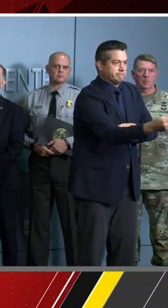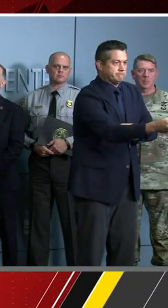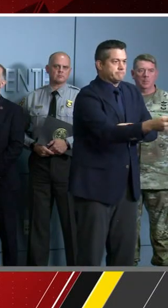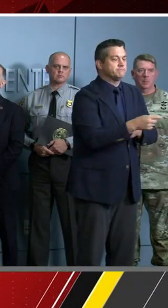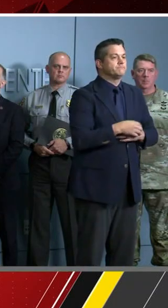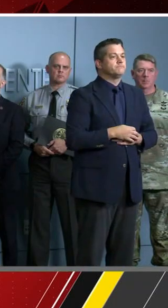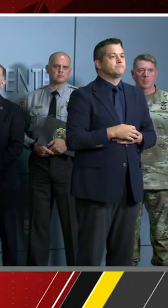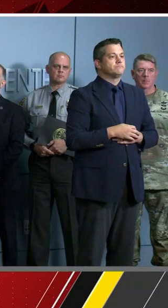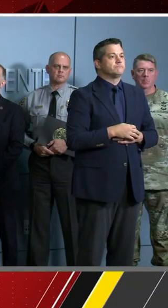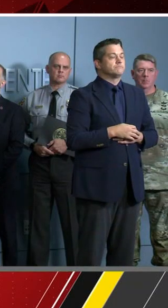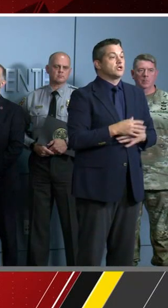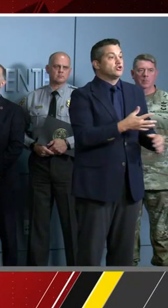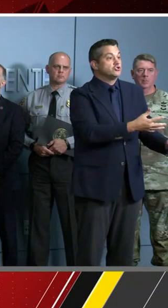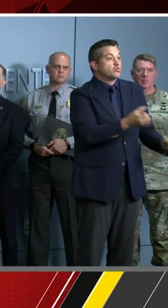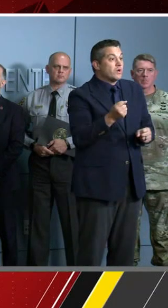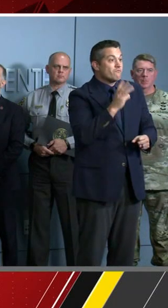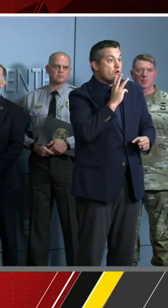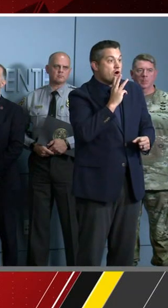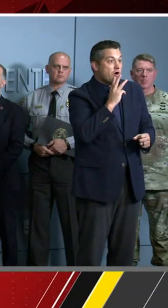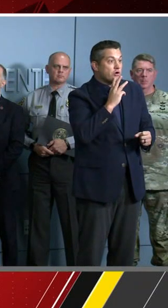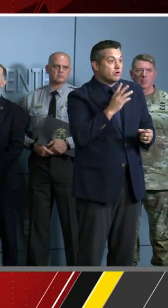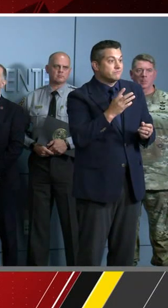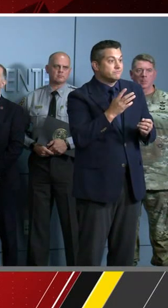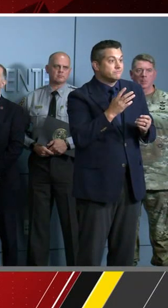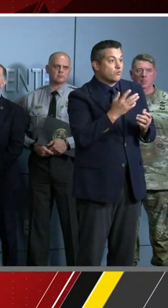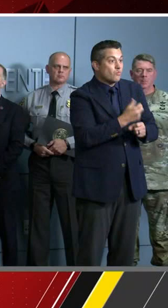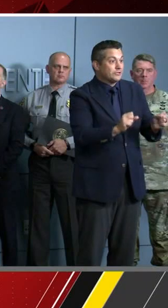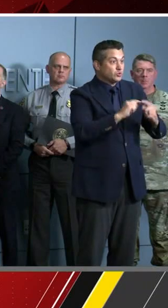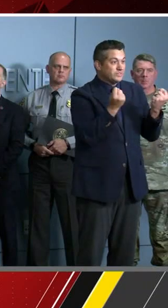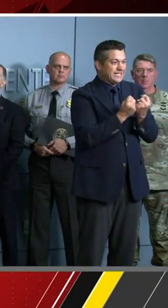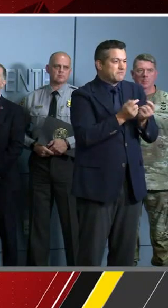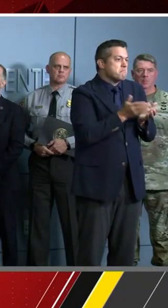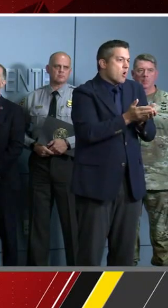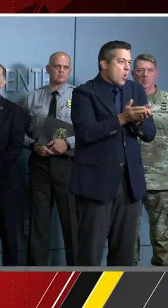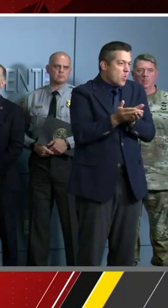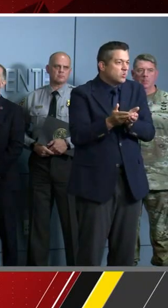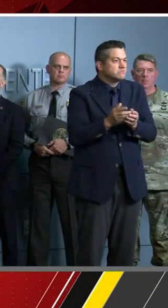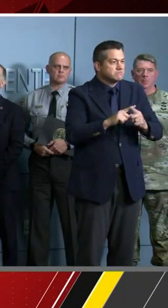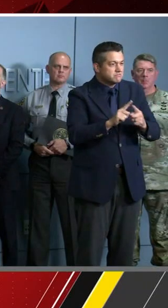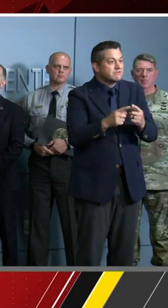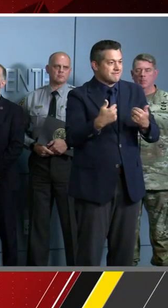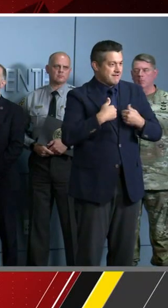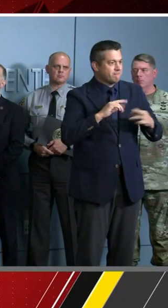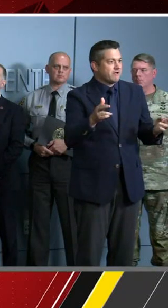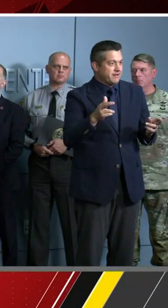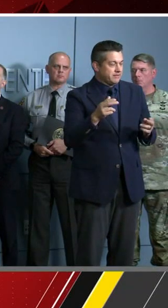preparing to deploy in eastern